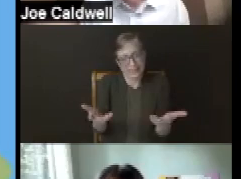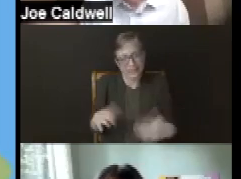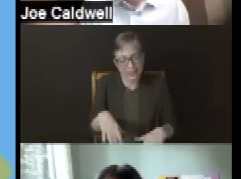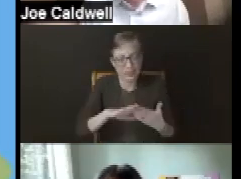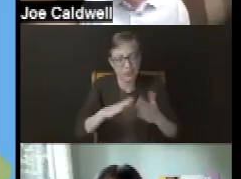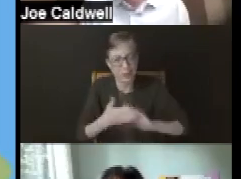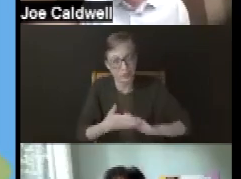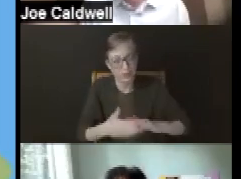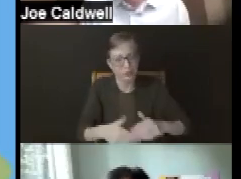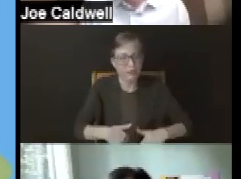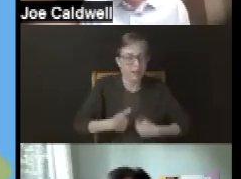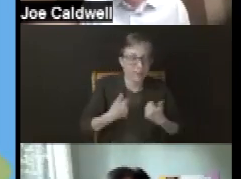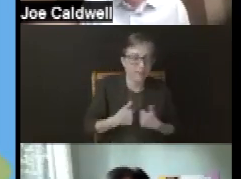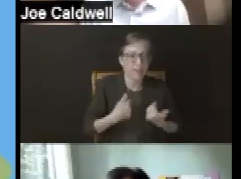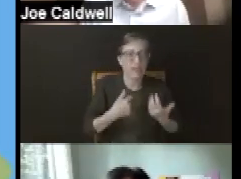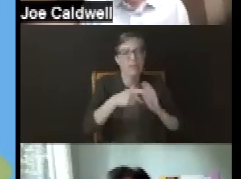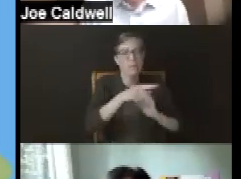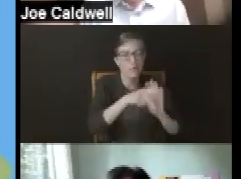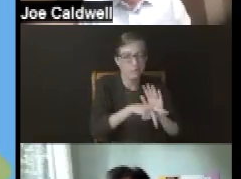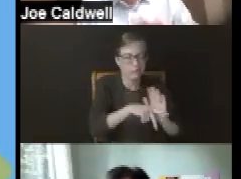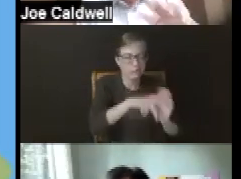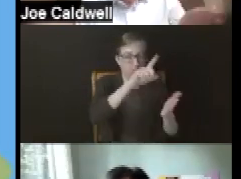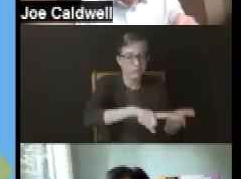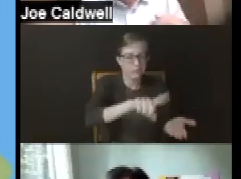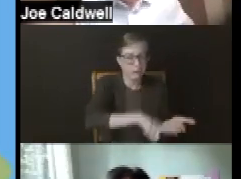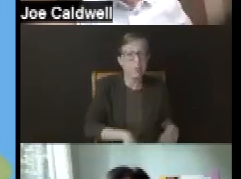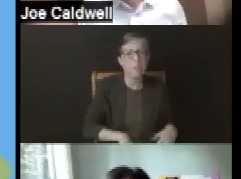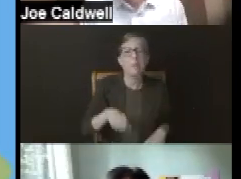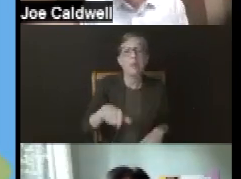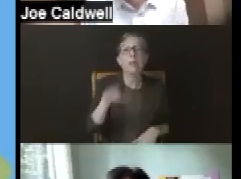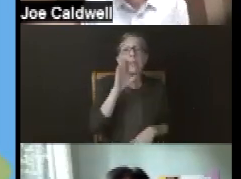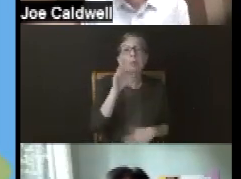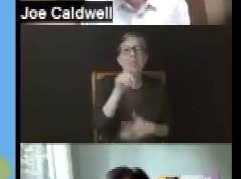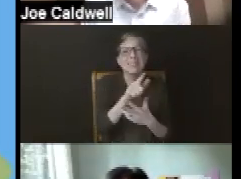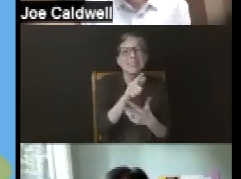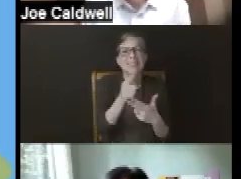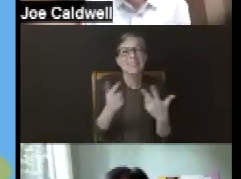webinars that we're doing over the next several weeks